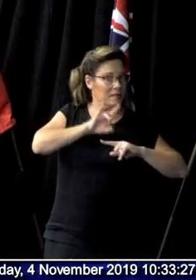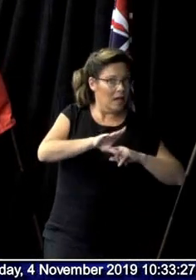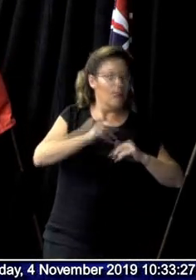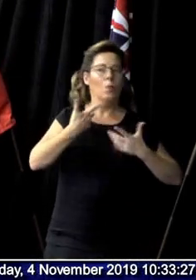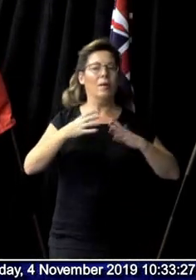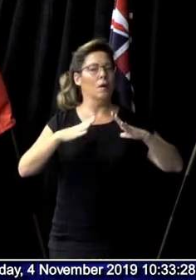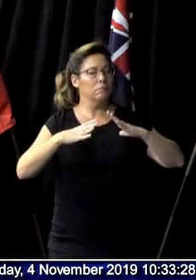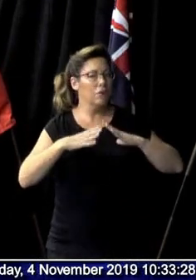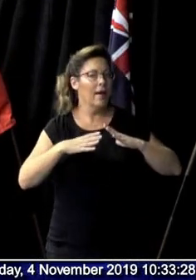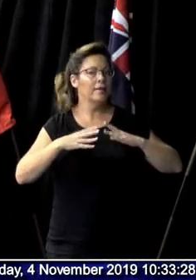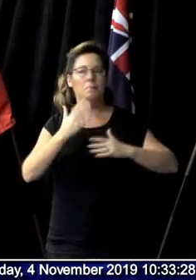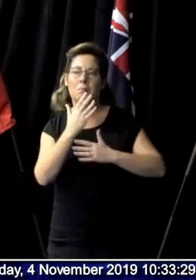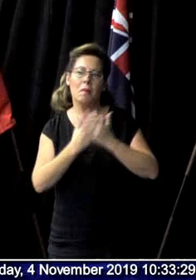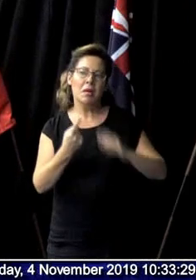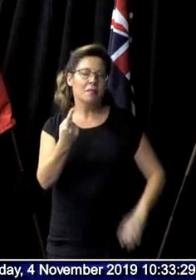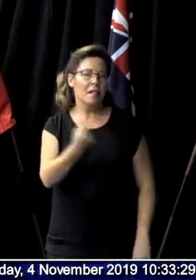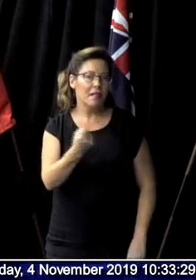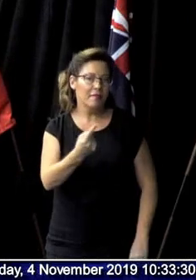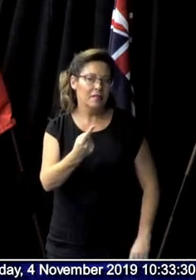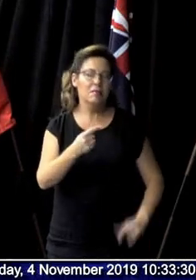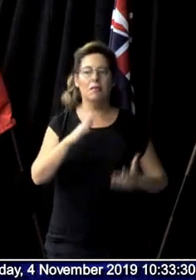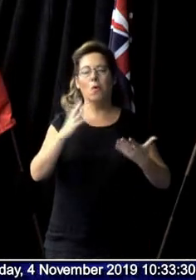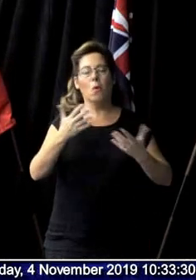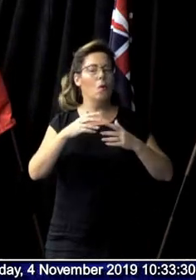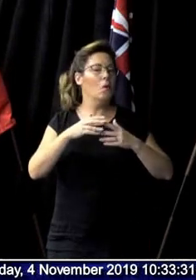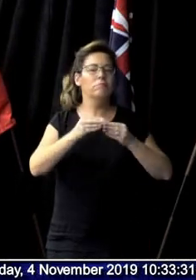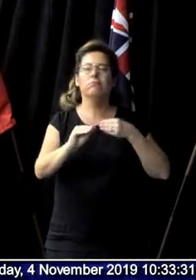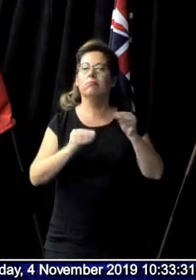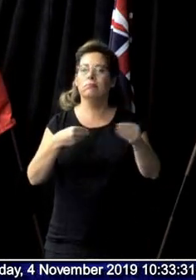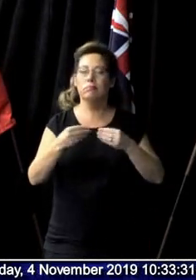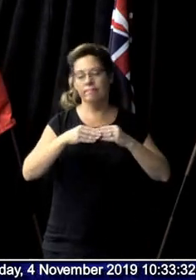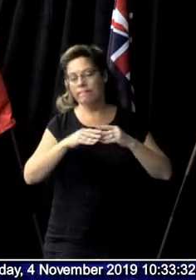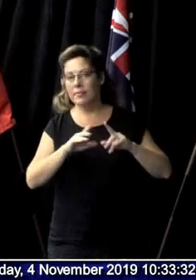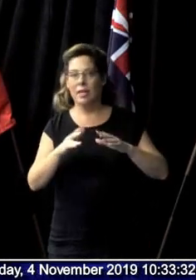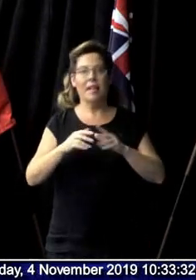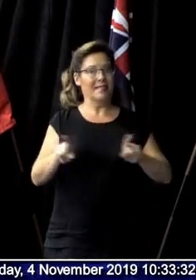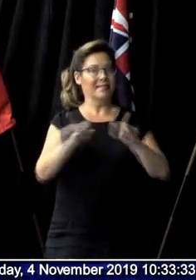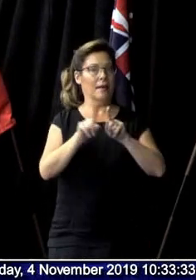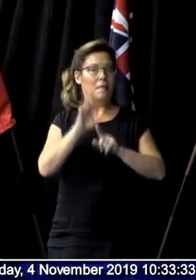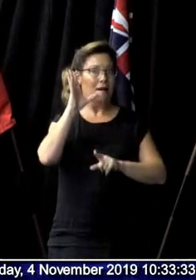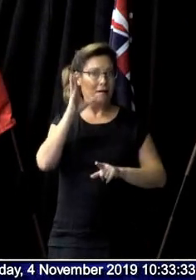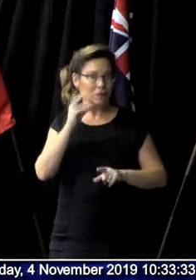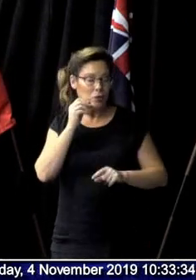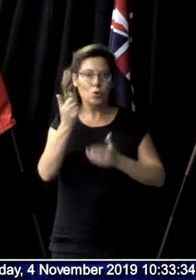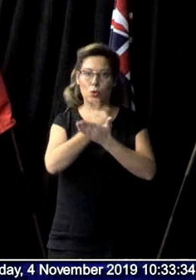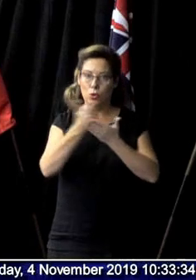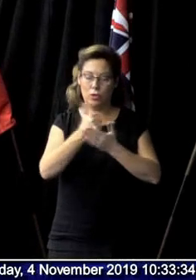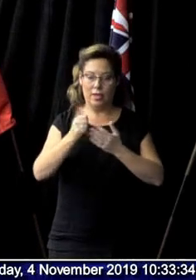depending upon how things are proceeding. Similarly, in the afternoon we will ordinarily commence at 2.15,